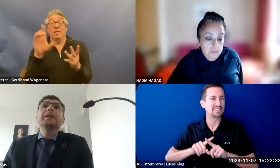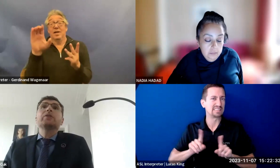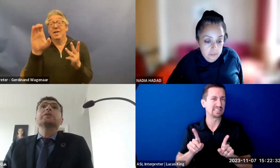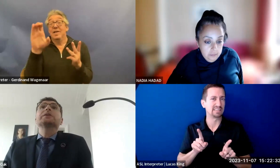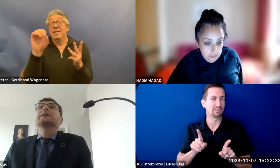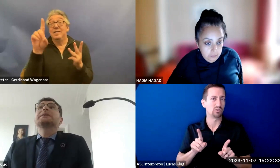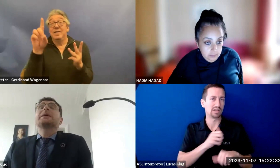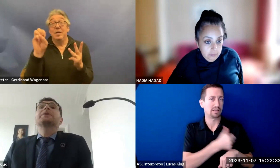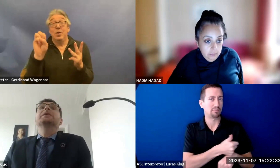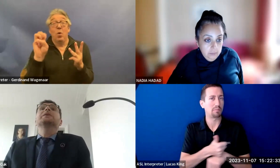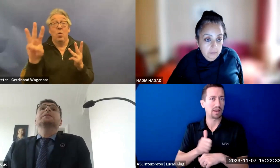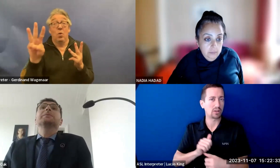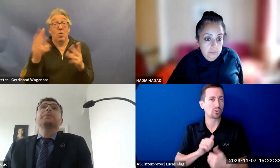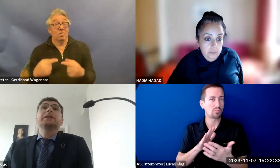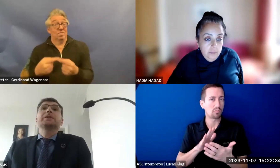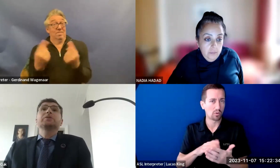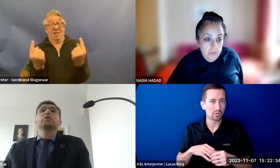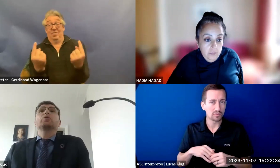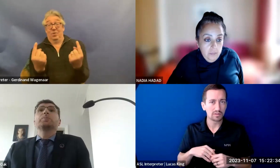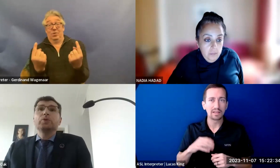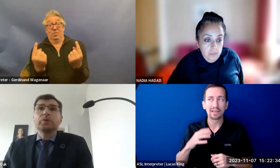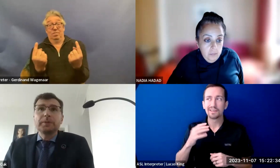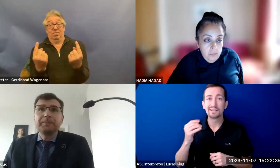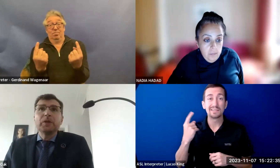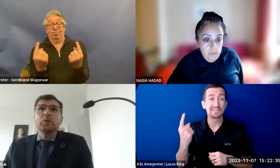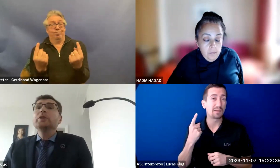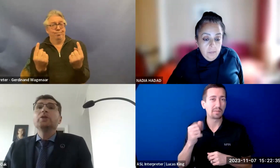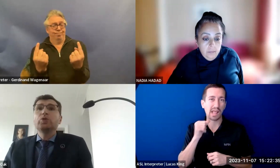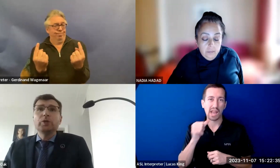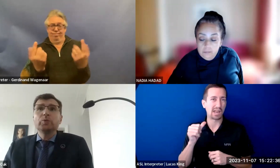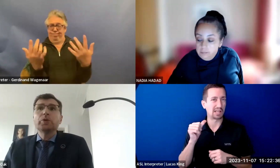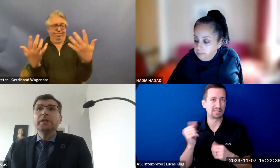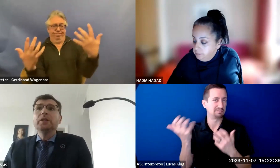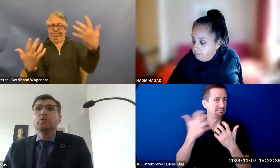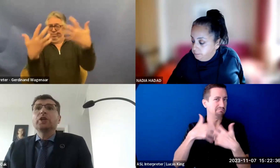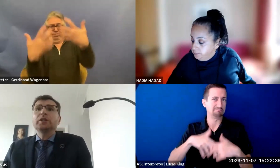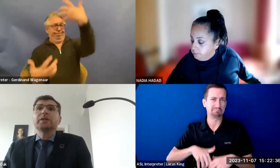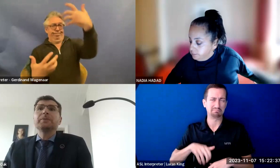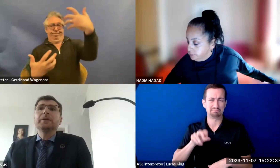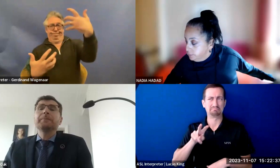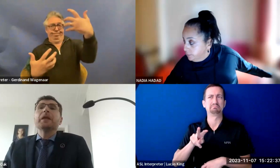And recognize something simply does not compute. We need to change something.